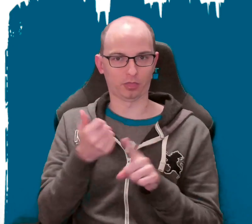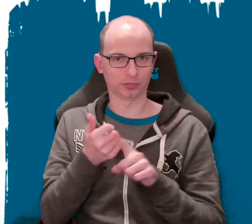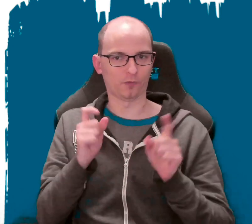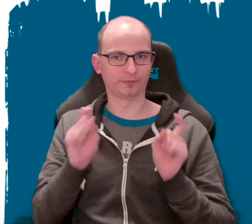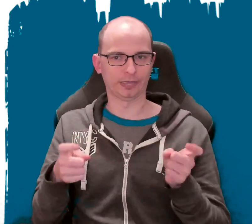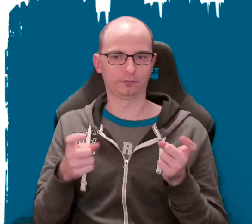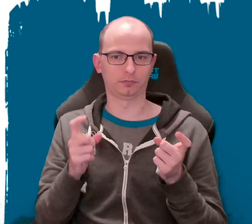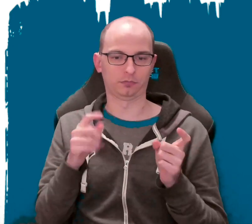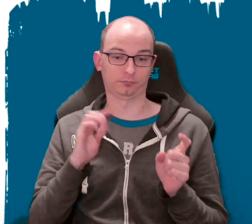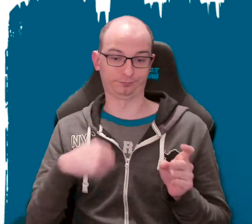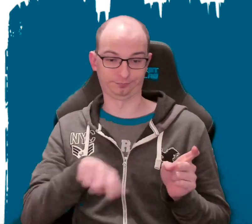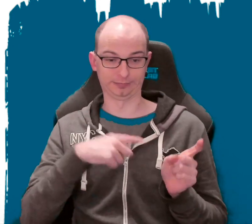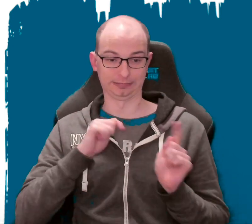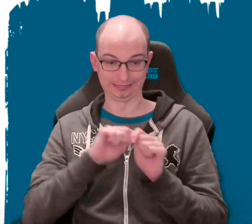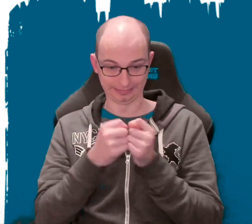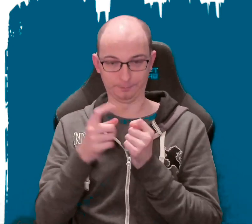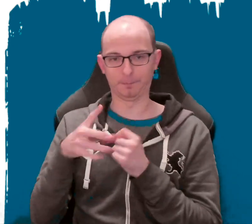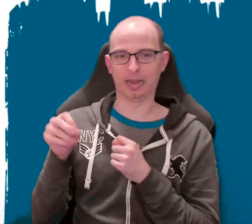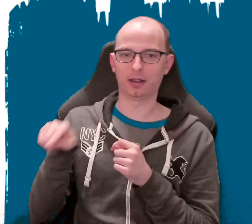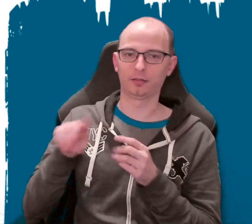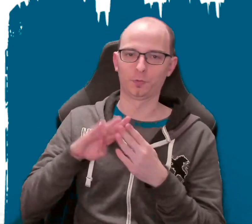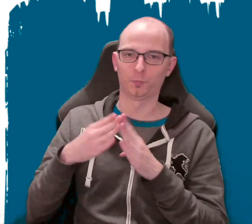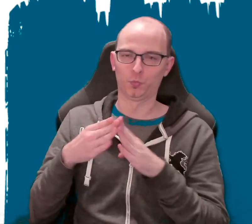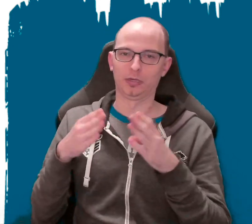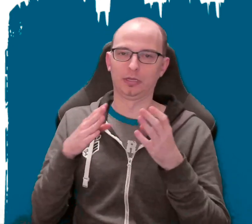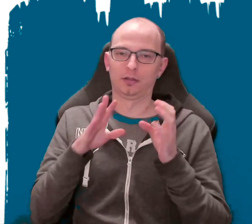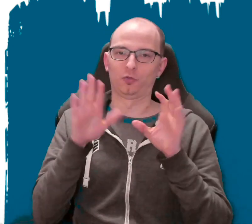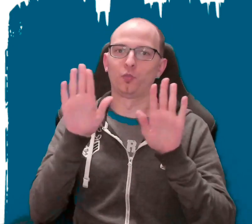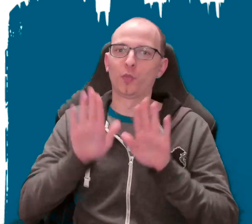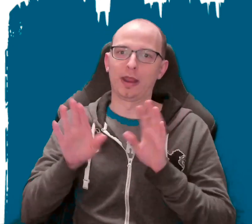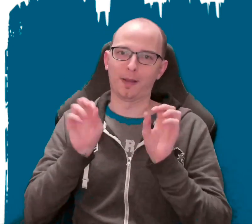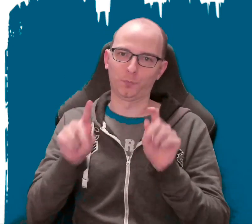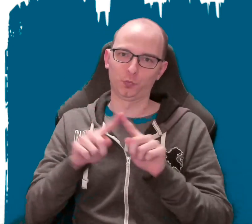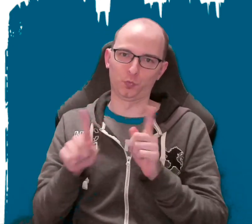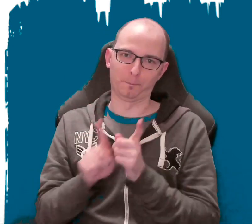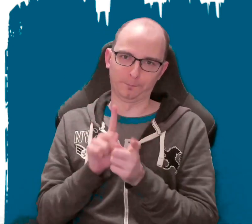I think the festival gives the committee and the community an amazing opportunity